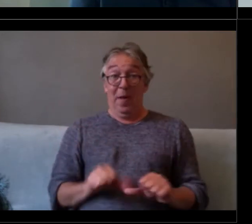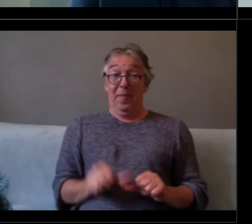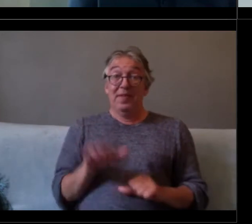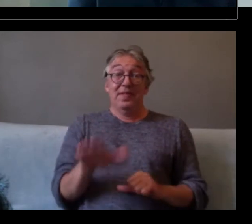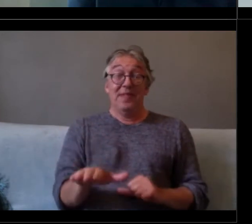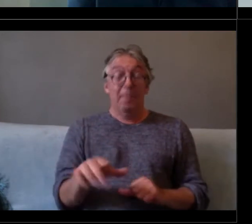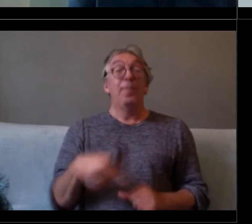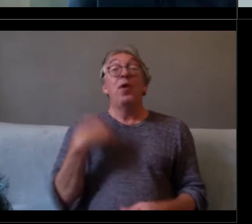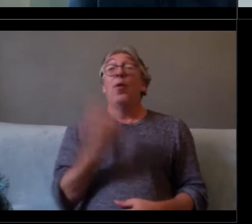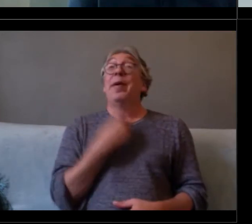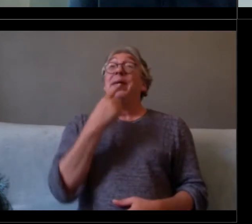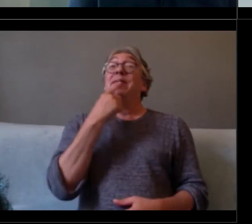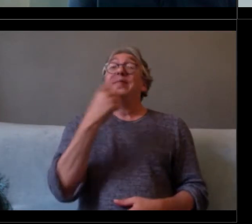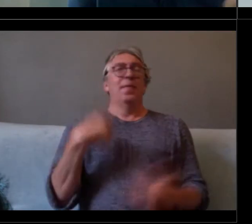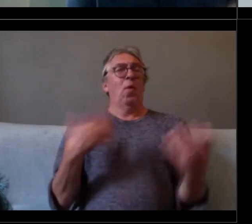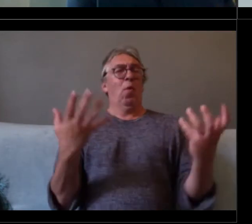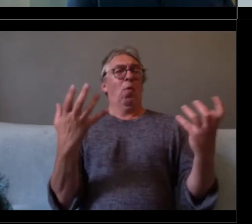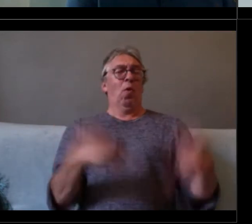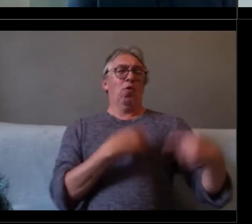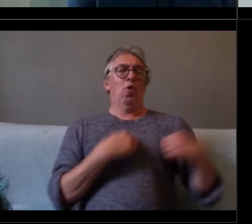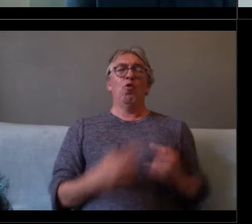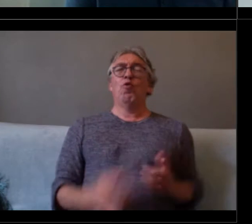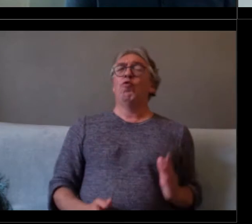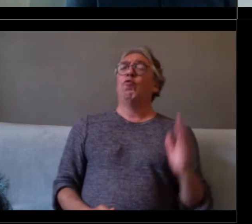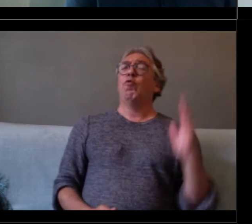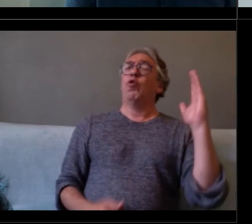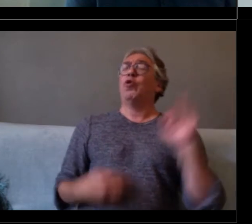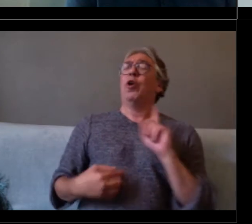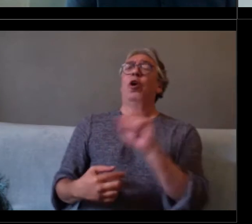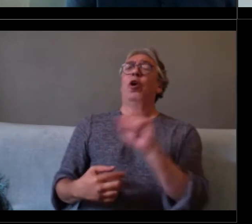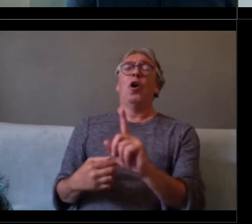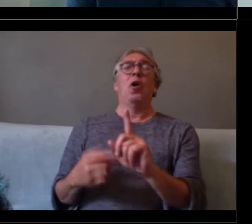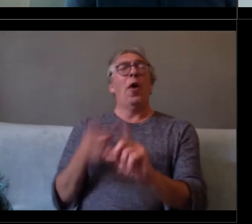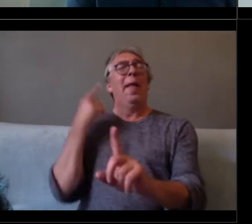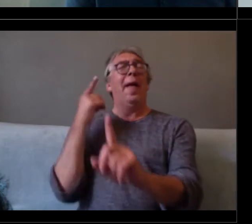because we are a little bit more... As I said on my speech,